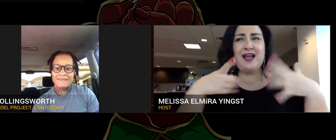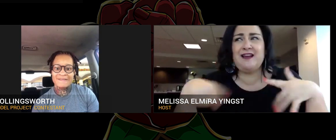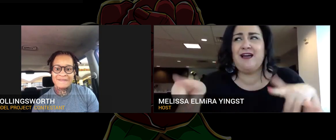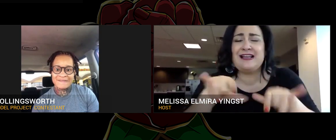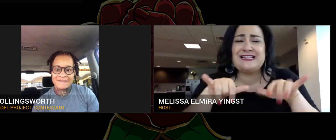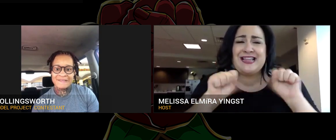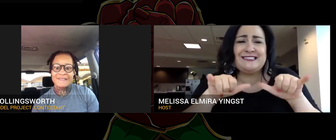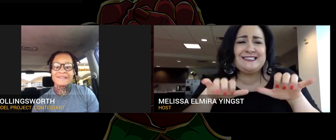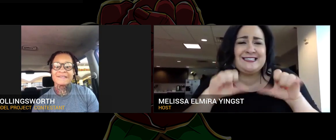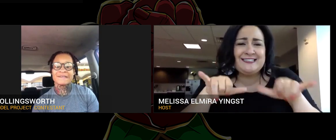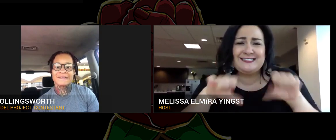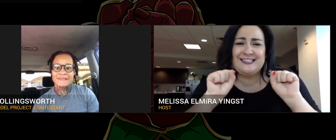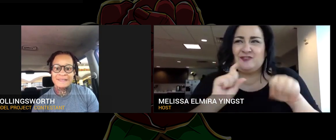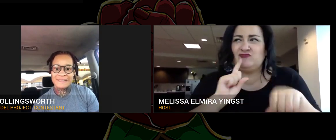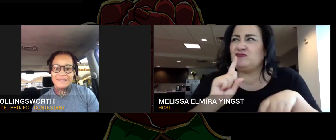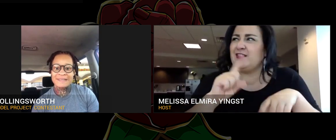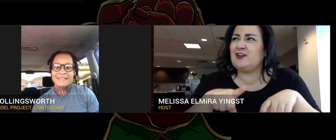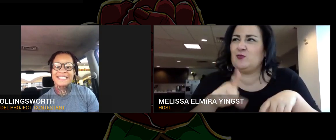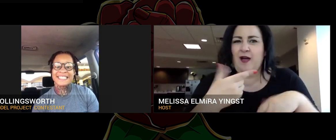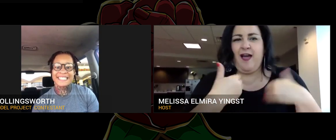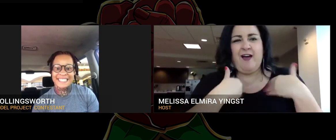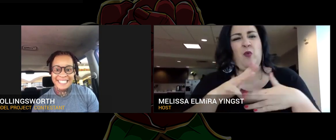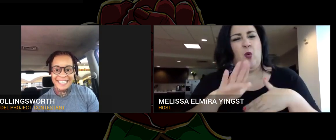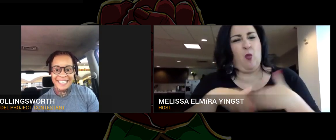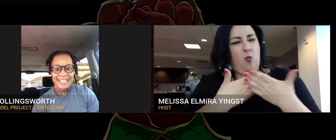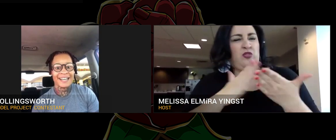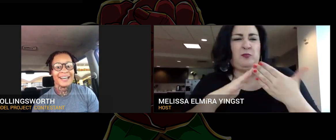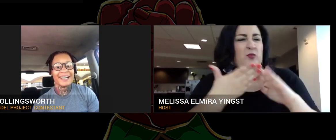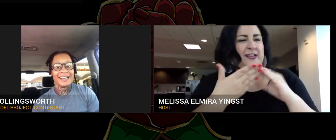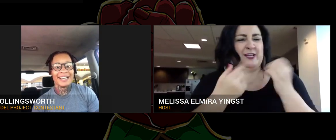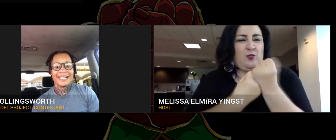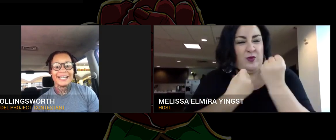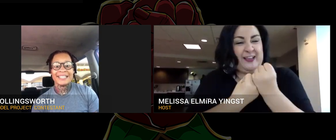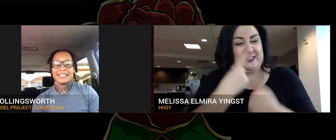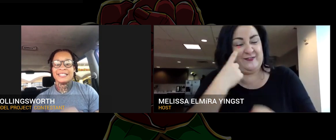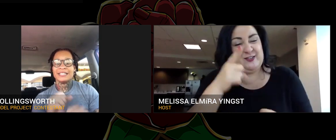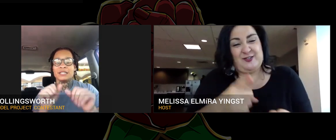Many of them were like, "Yes! Yes! Yes!" Really, you have the whole community rooting for you.